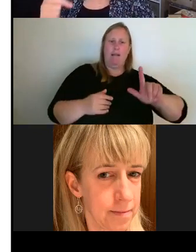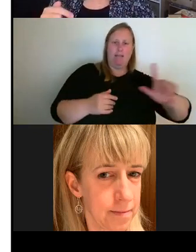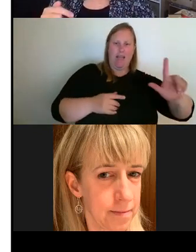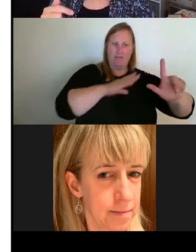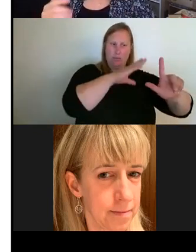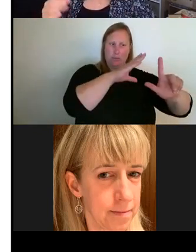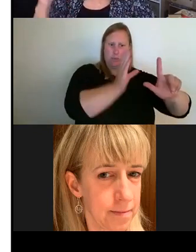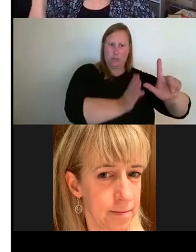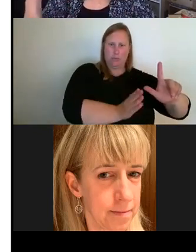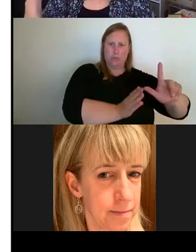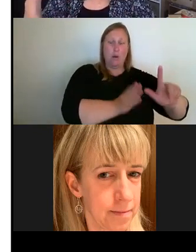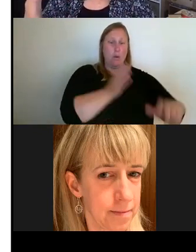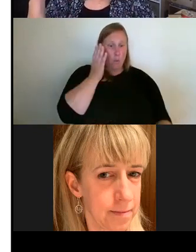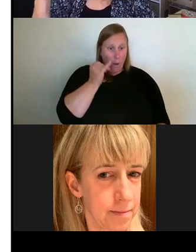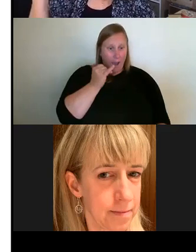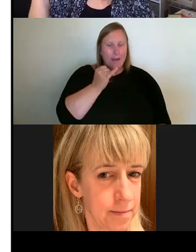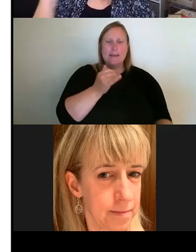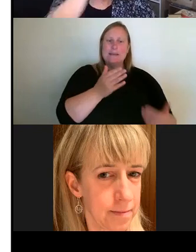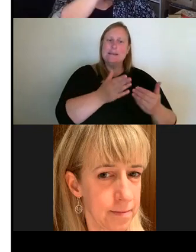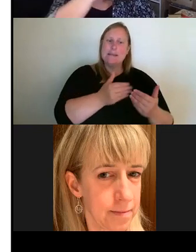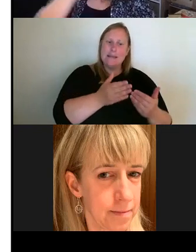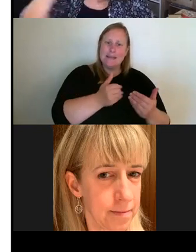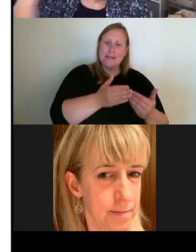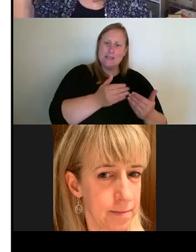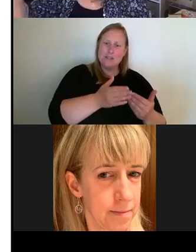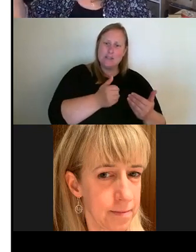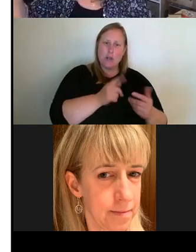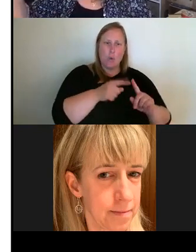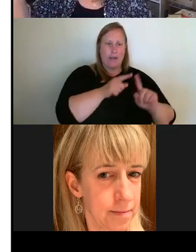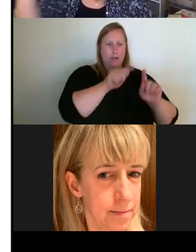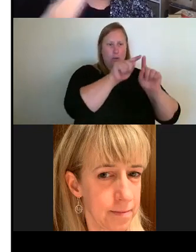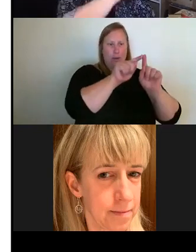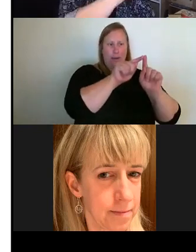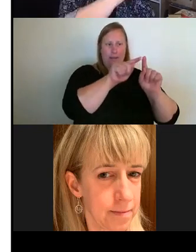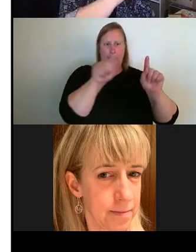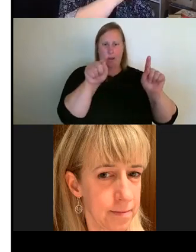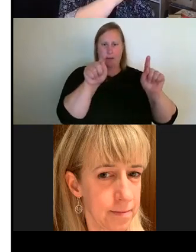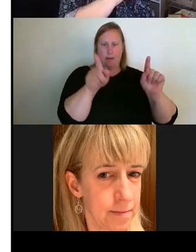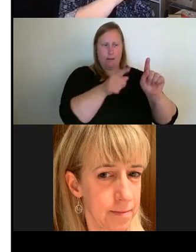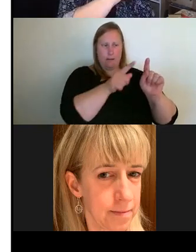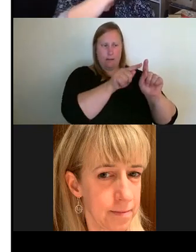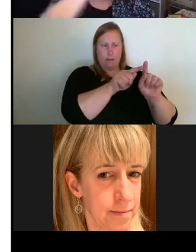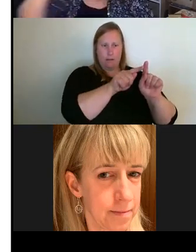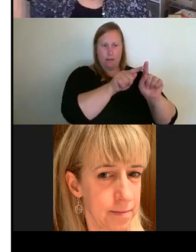It's easier as you reach the end of the line, go back to a consistent space.